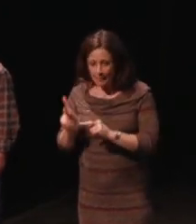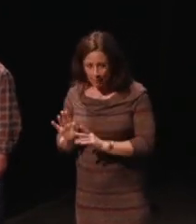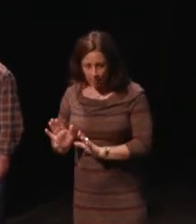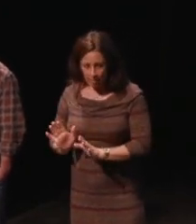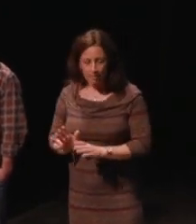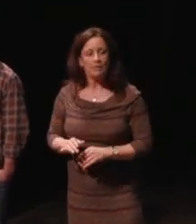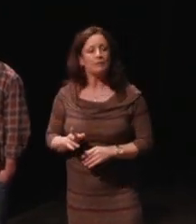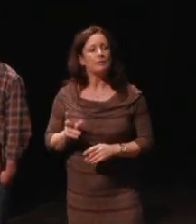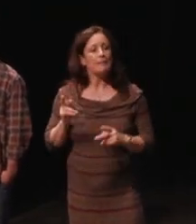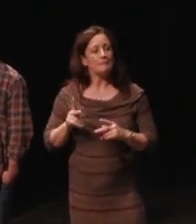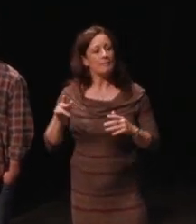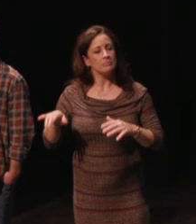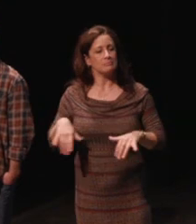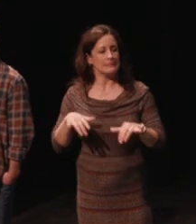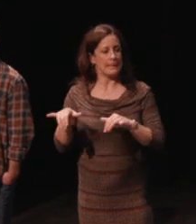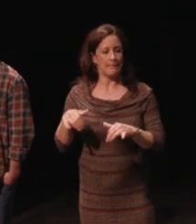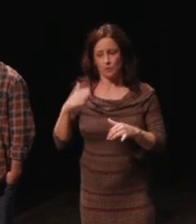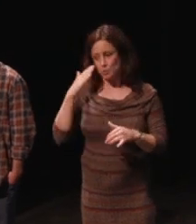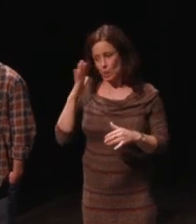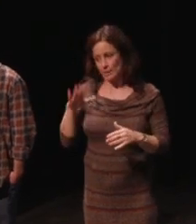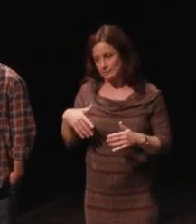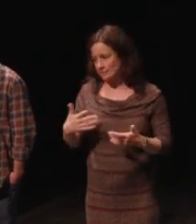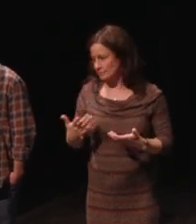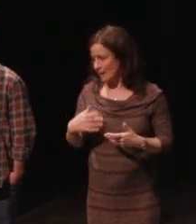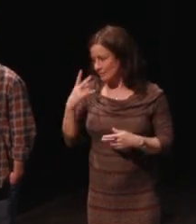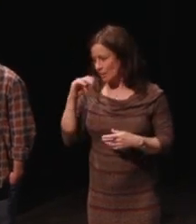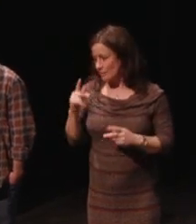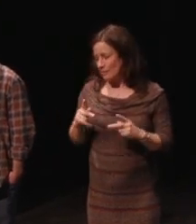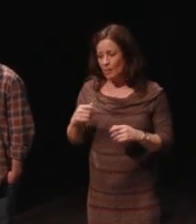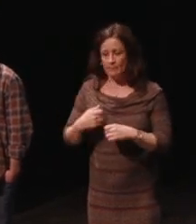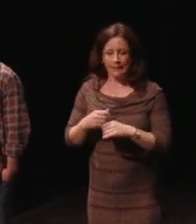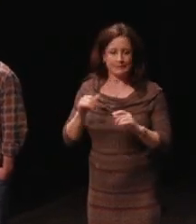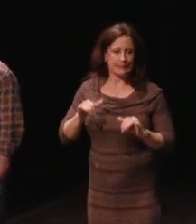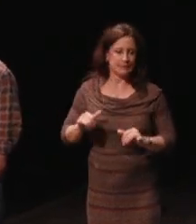All these people are the same, you all noticed. I've seen other people that make these points before,